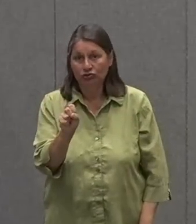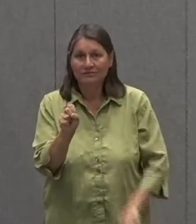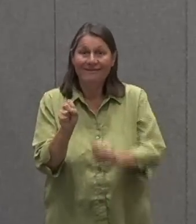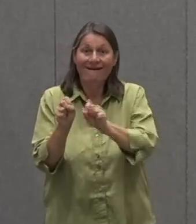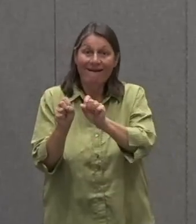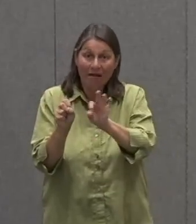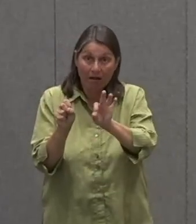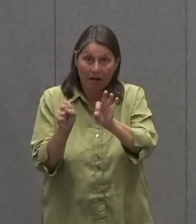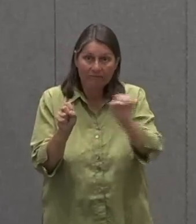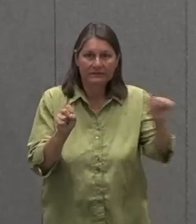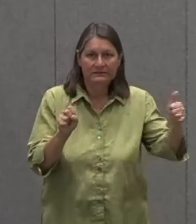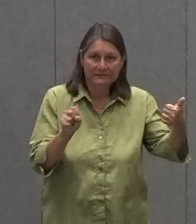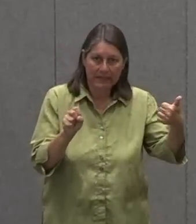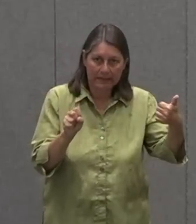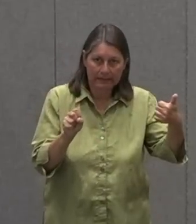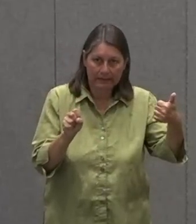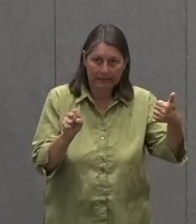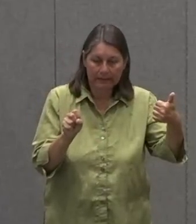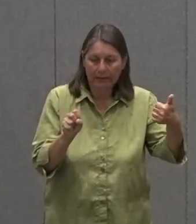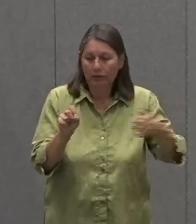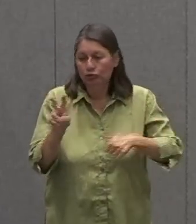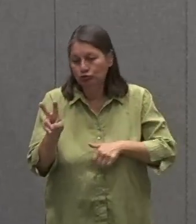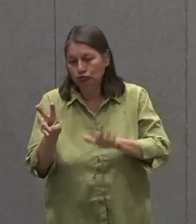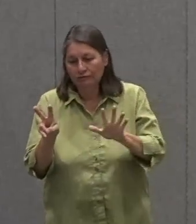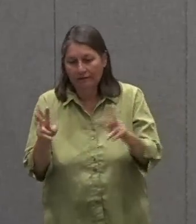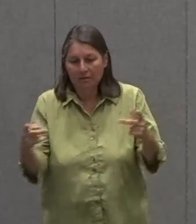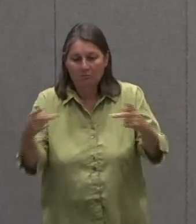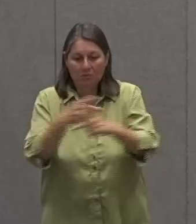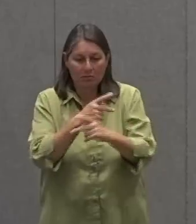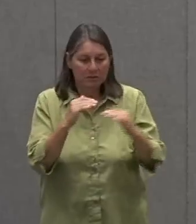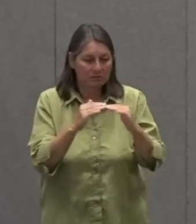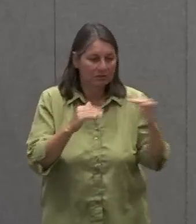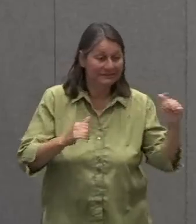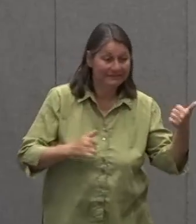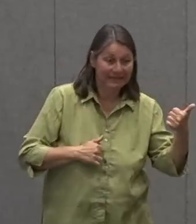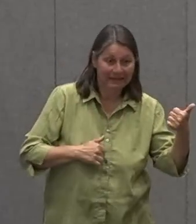I get the product of 10. What about a multiple?